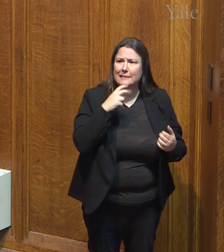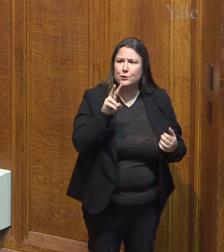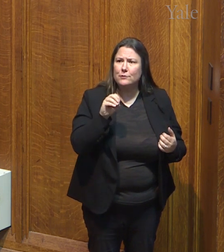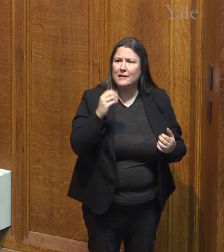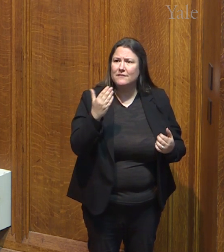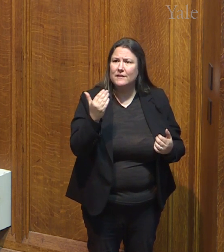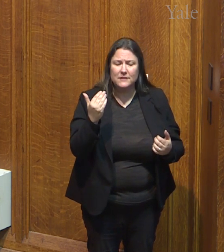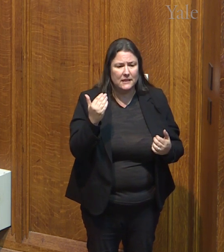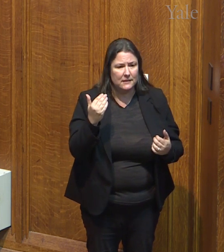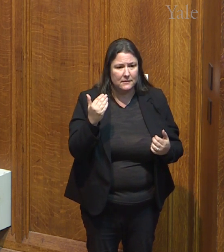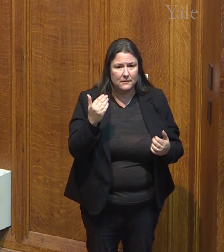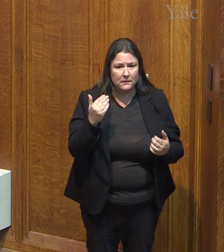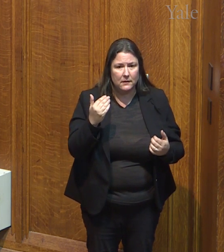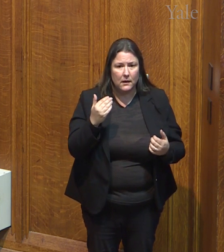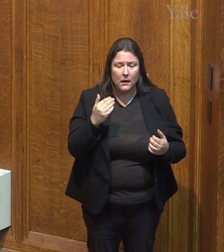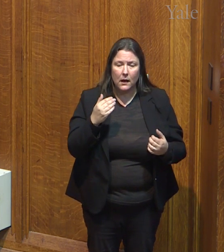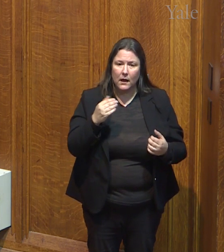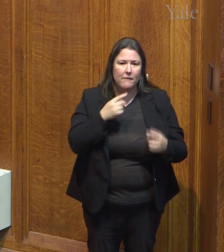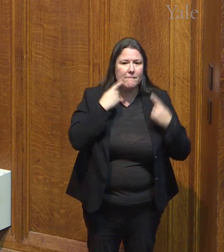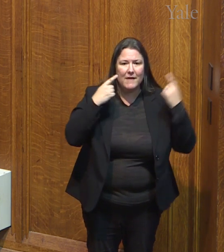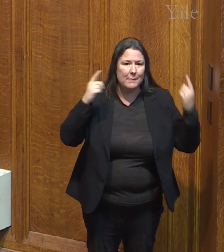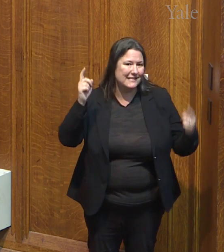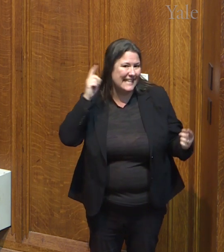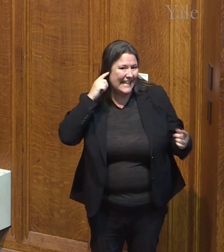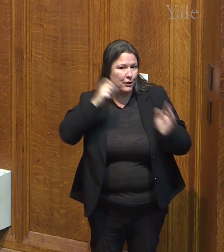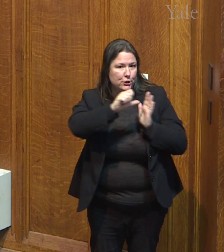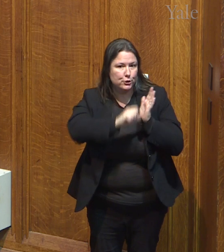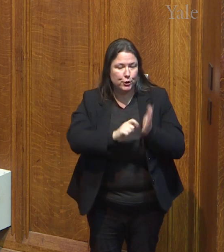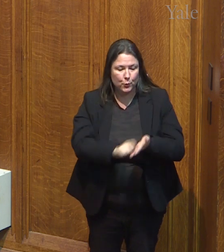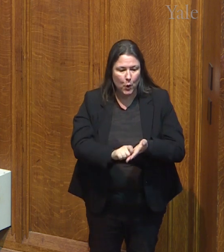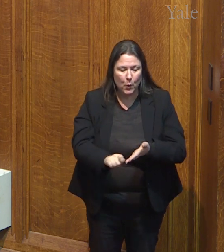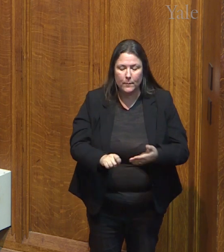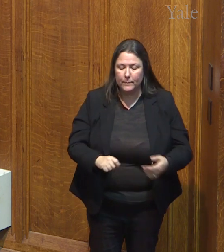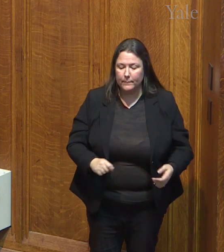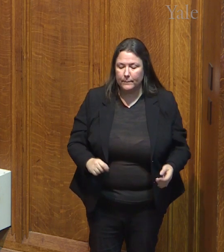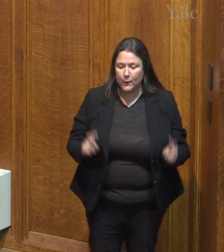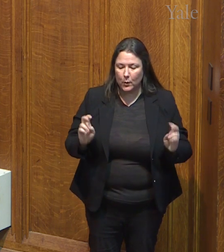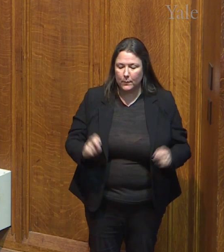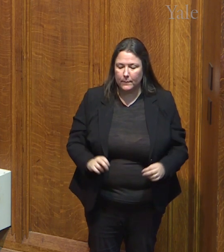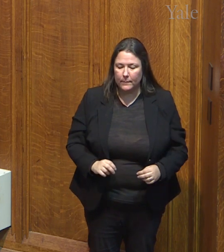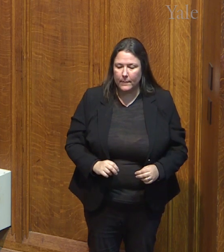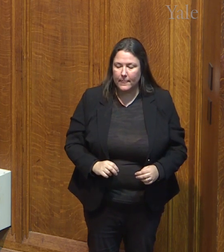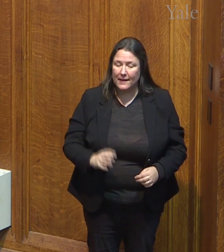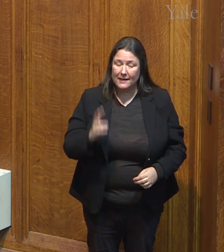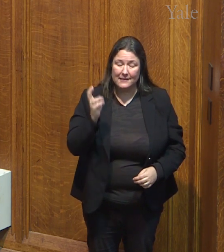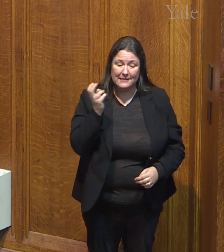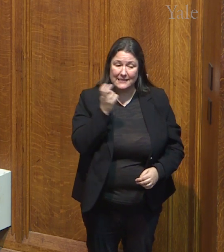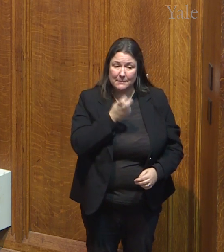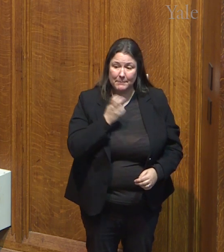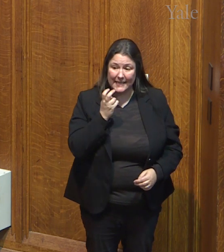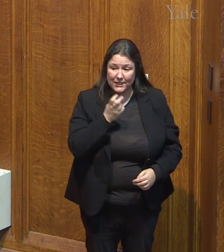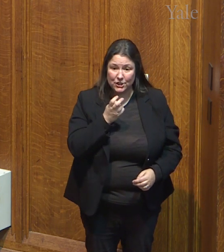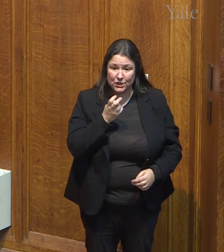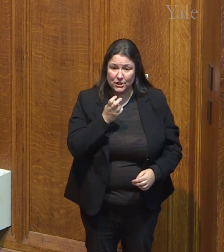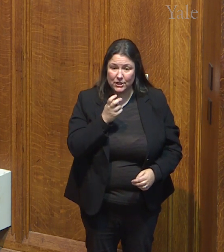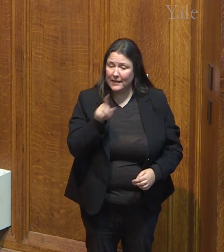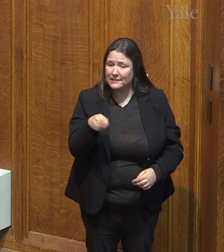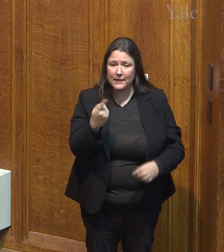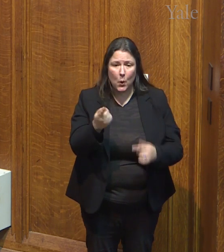a prominent ear surgeon wrote in Le Figaro, that quote: speech is the only language